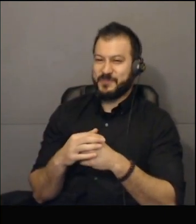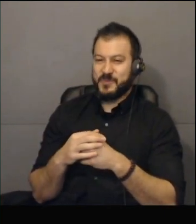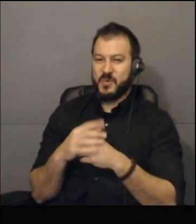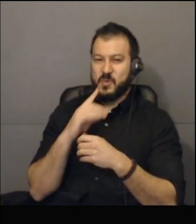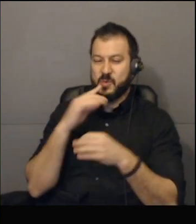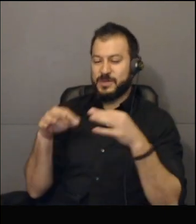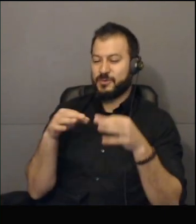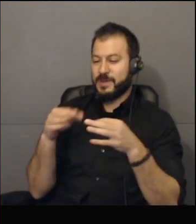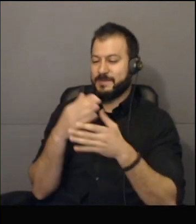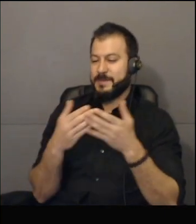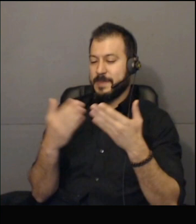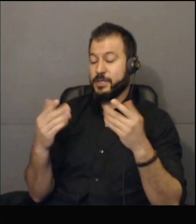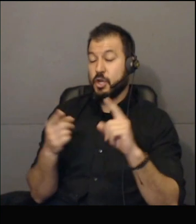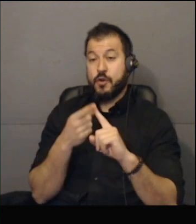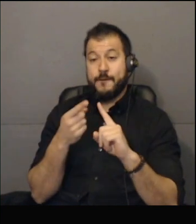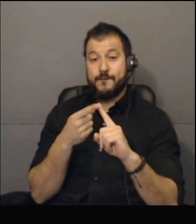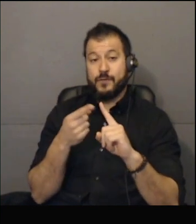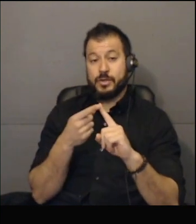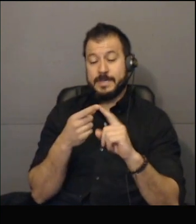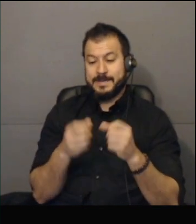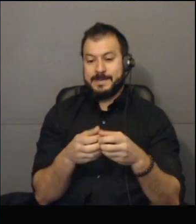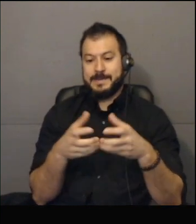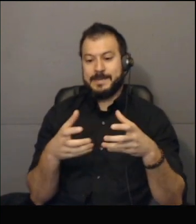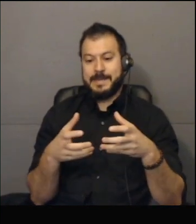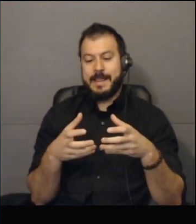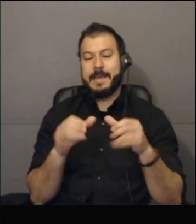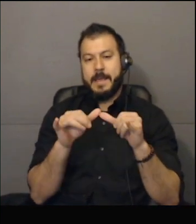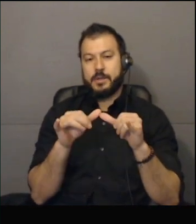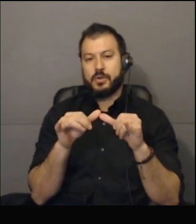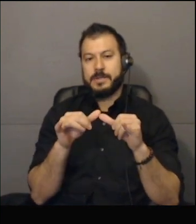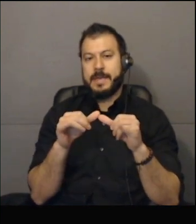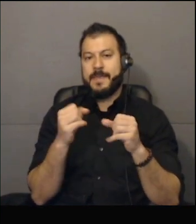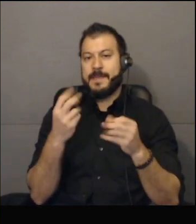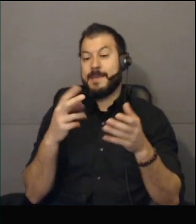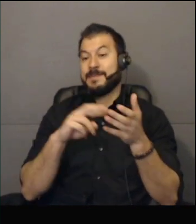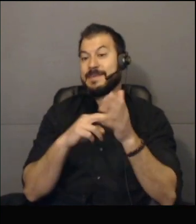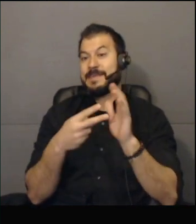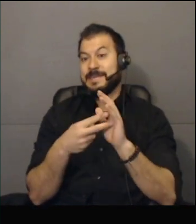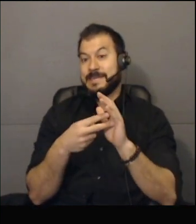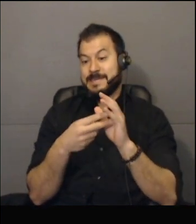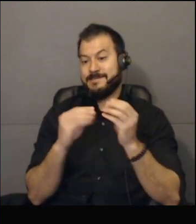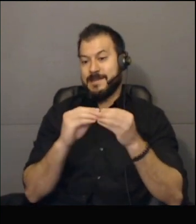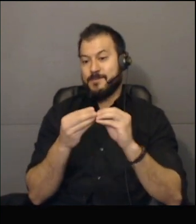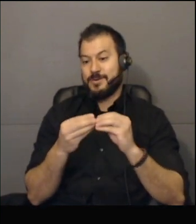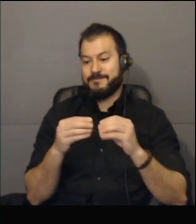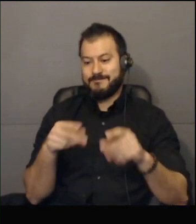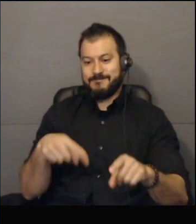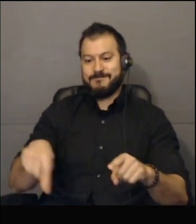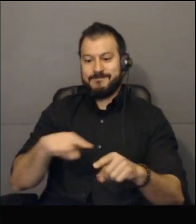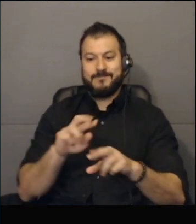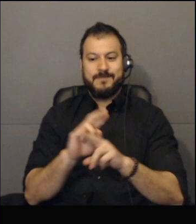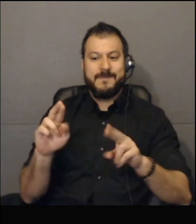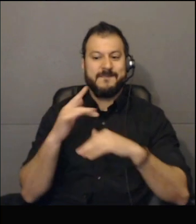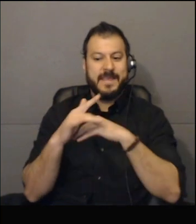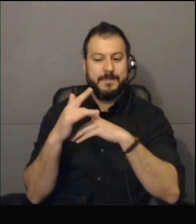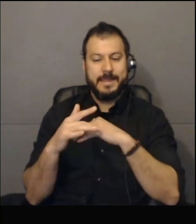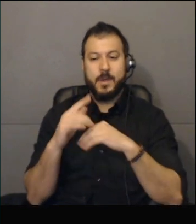Sterling. First and foremost, the scaling mechanism control the number of standing by server availability. So when we say about stealing,